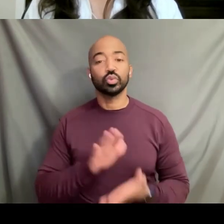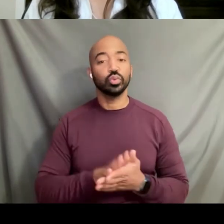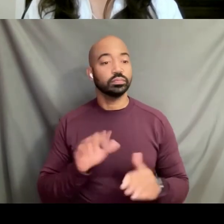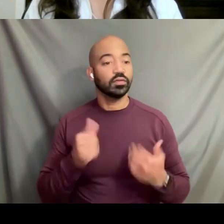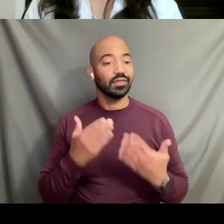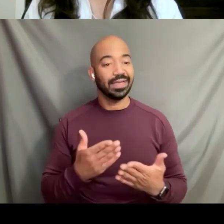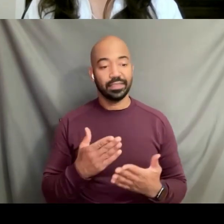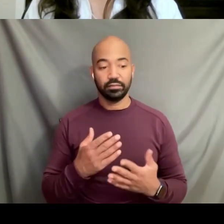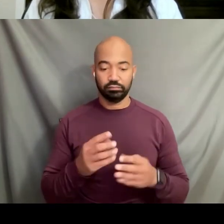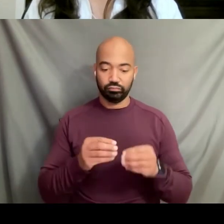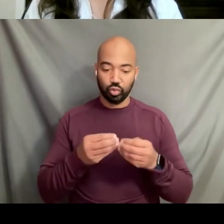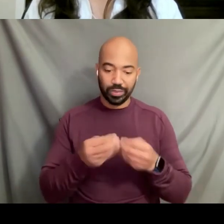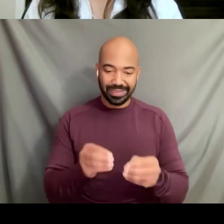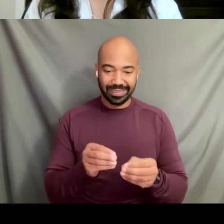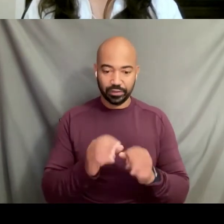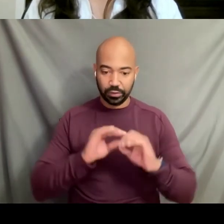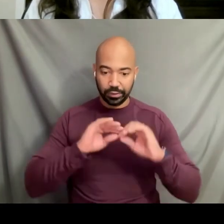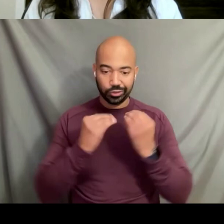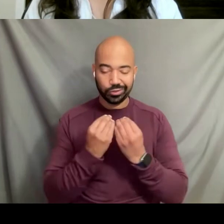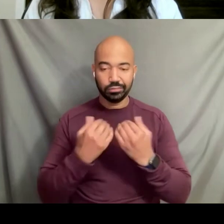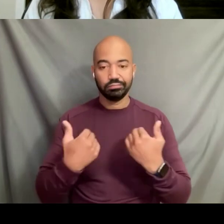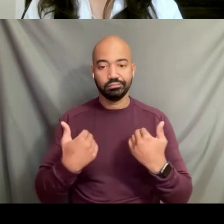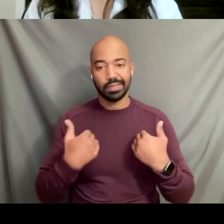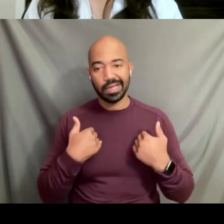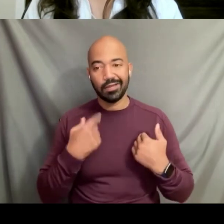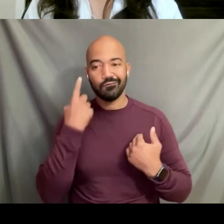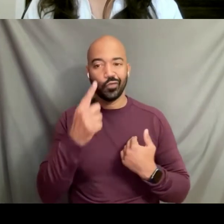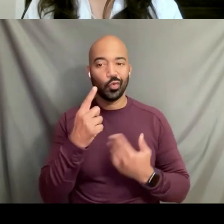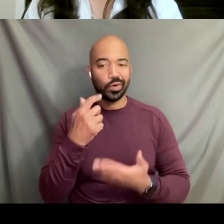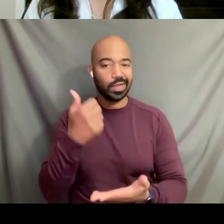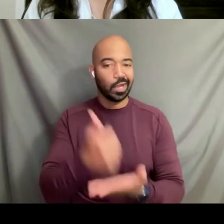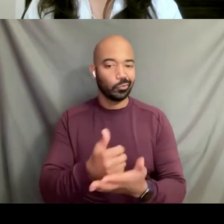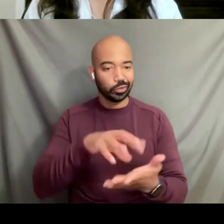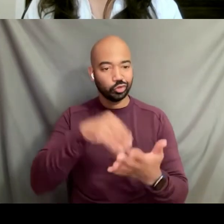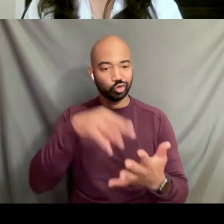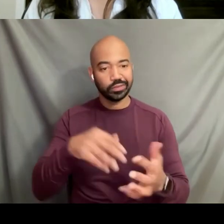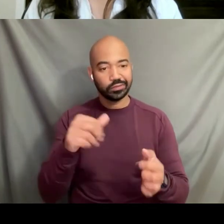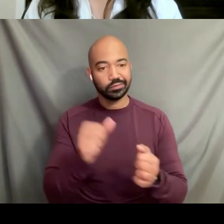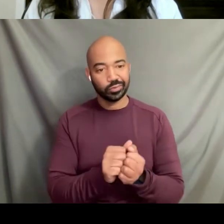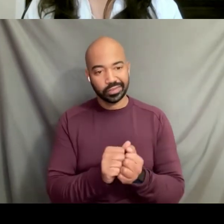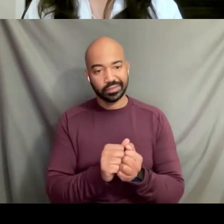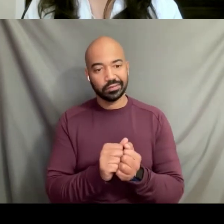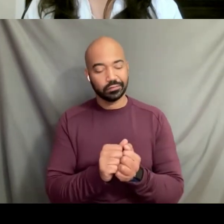students with disabilities when they need it, and not only when they ask for it.